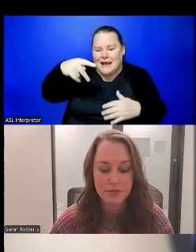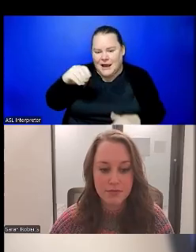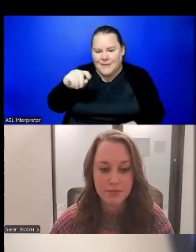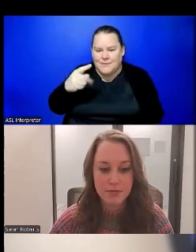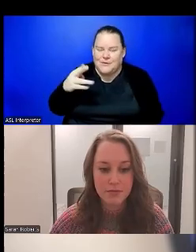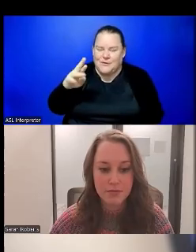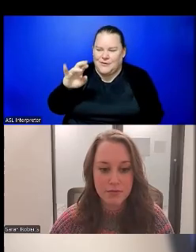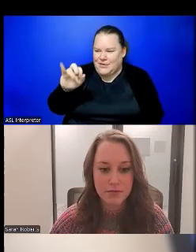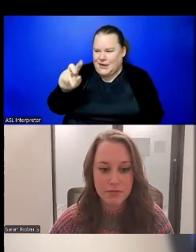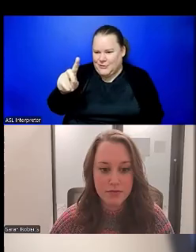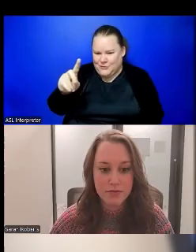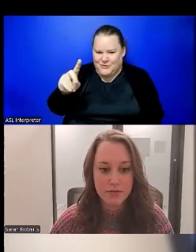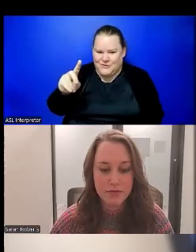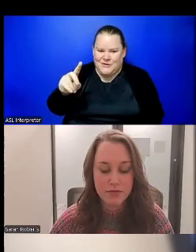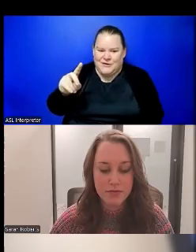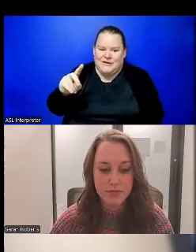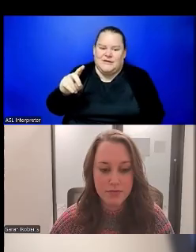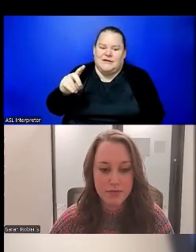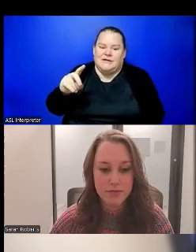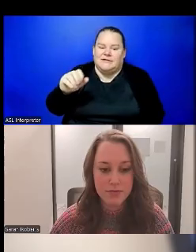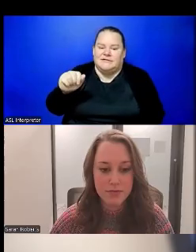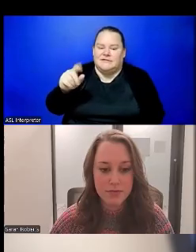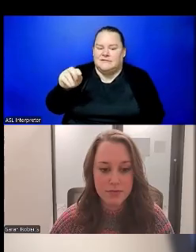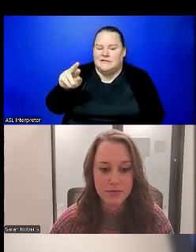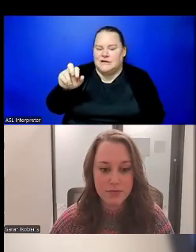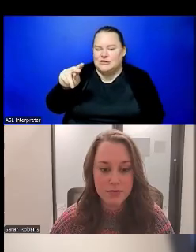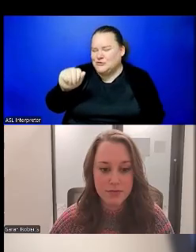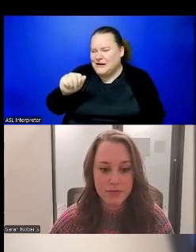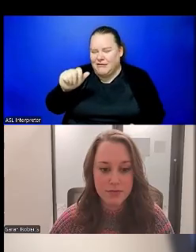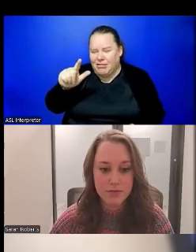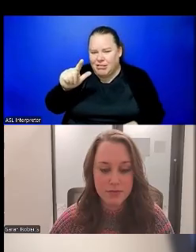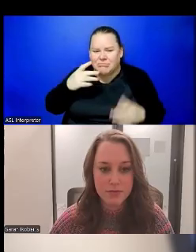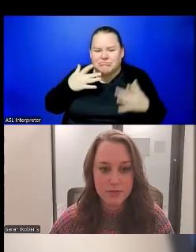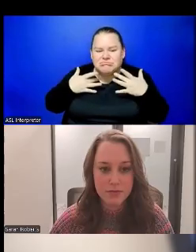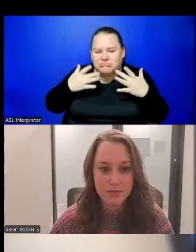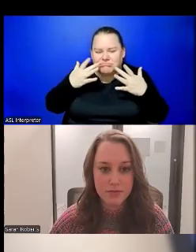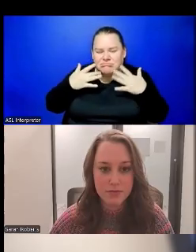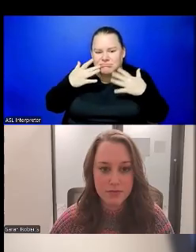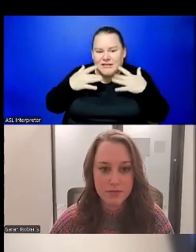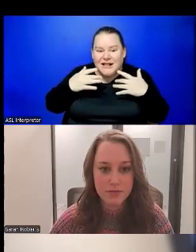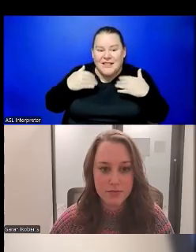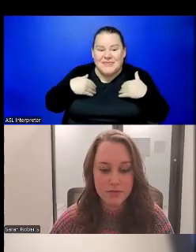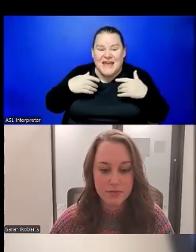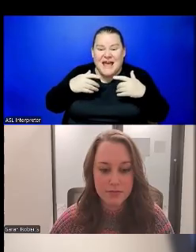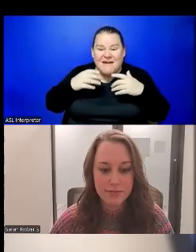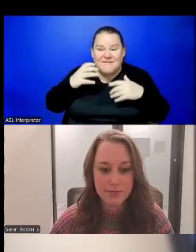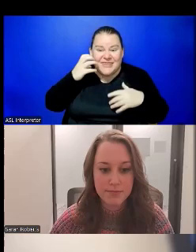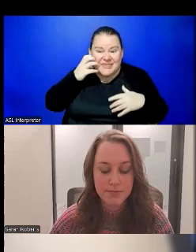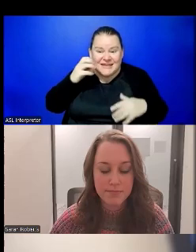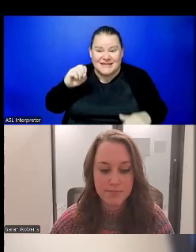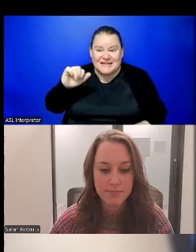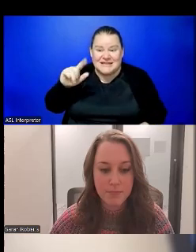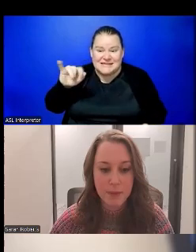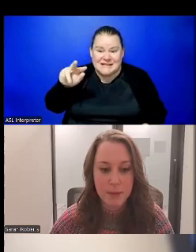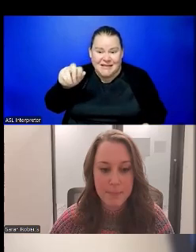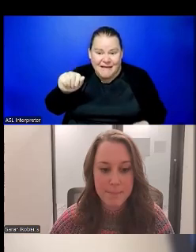adrenal insufficiency, and they tend to have thickened saliva, so they're more prone to cavities. Strabismus is common.